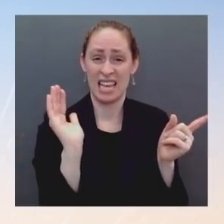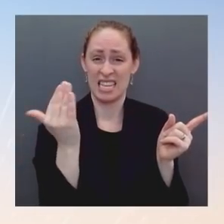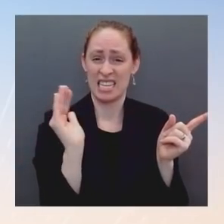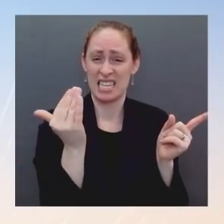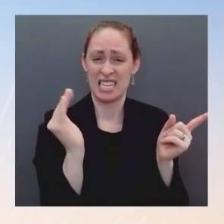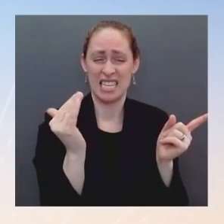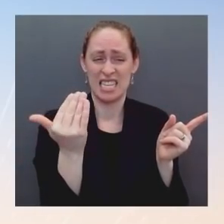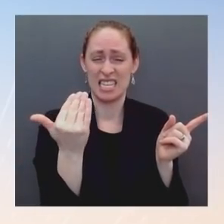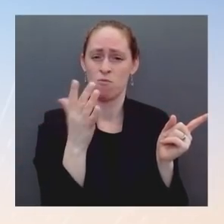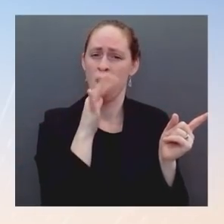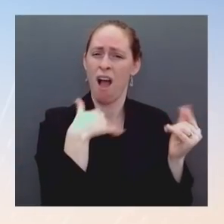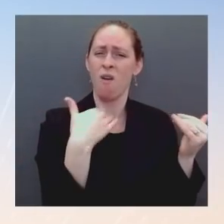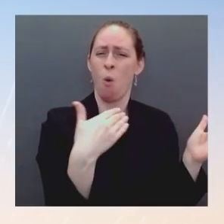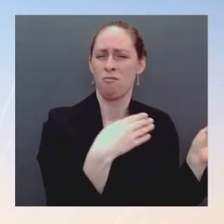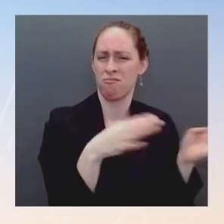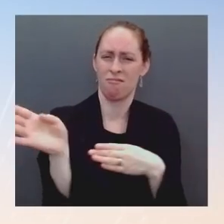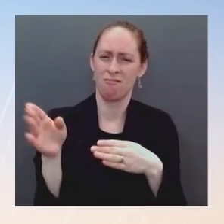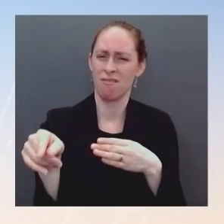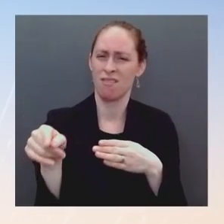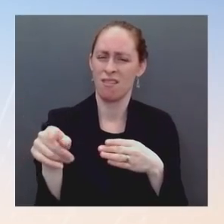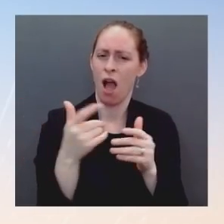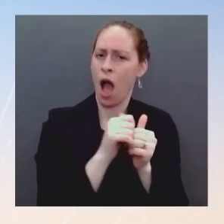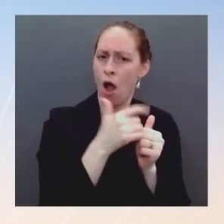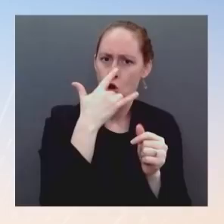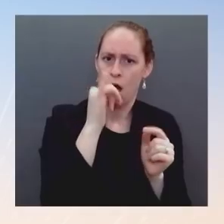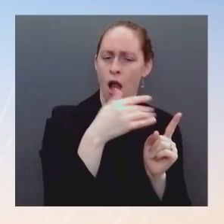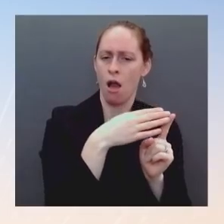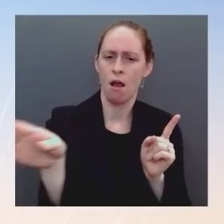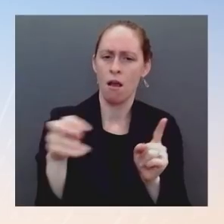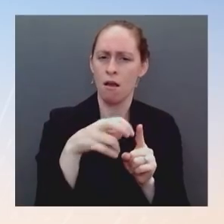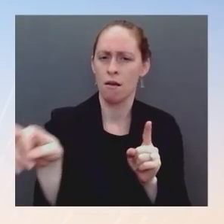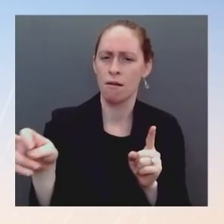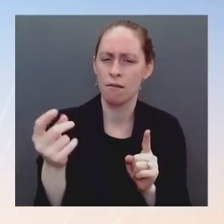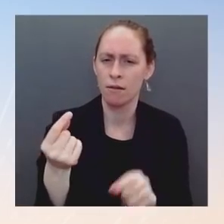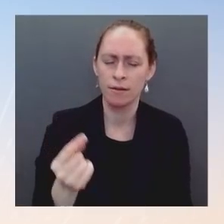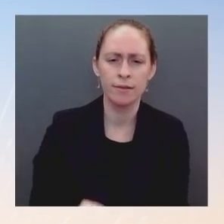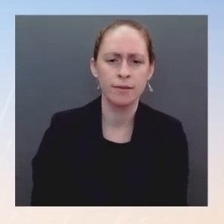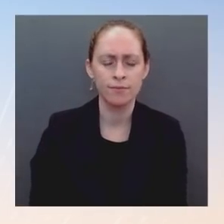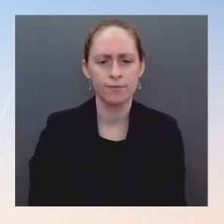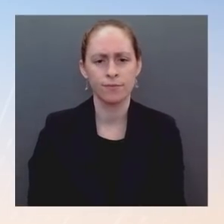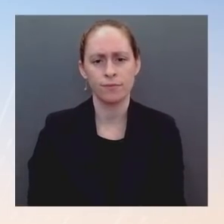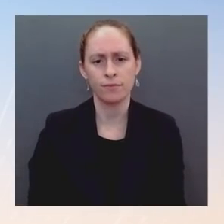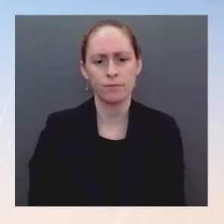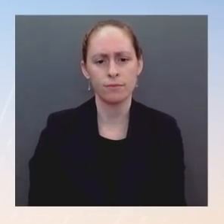our Secretary of Defense have been conveying. I think the State Department confirmed this morning that our Secretary of State will be talking